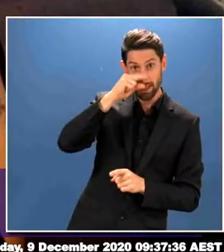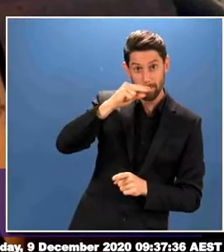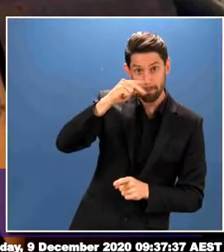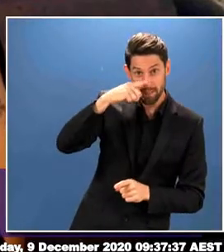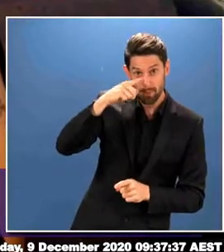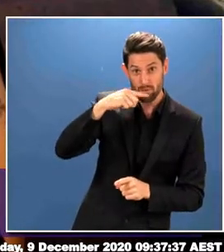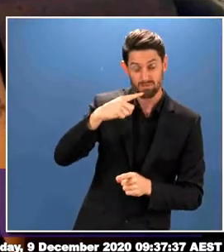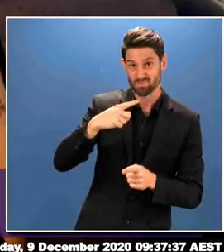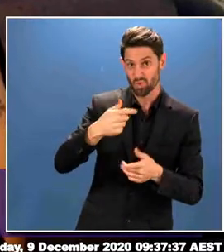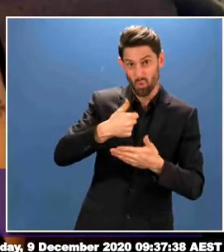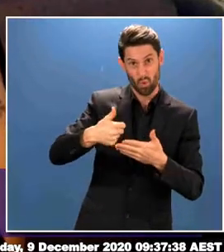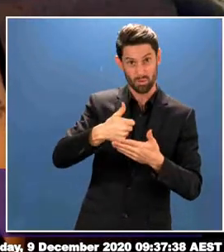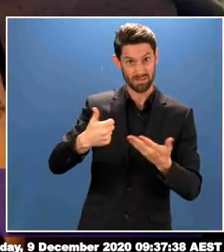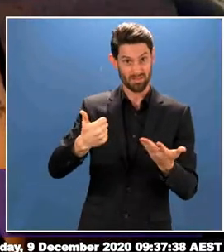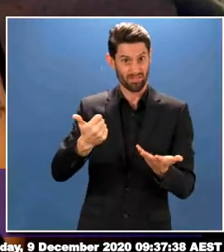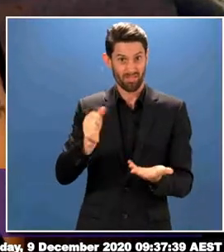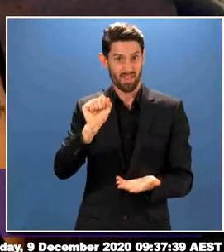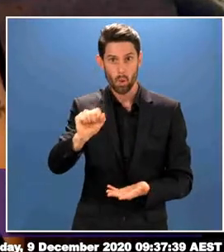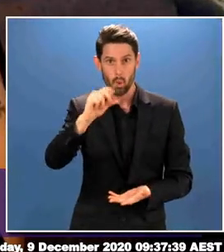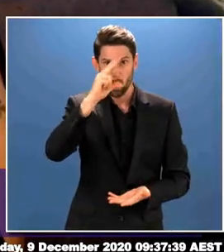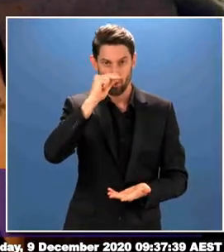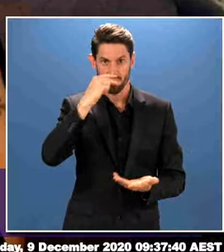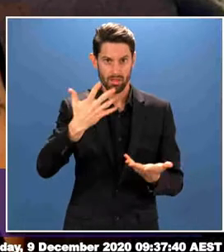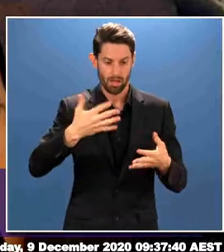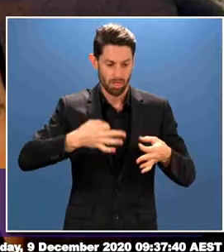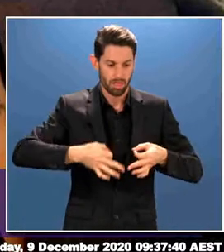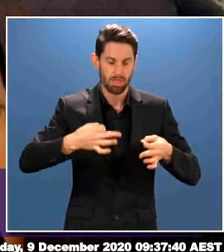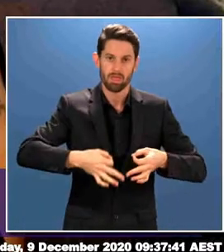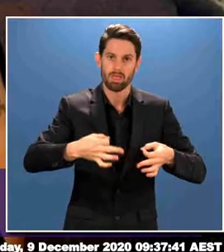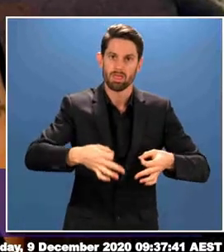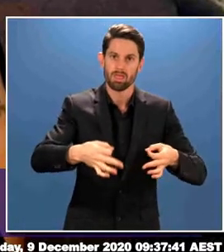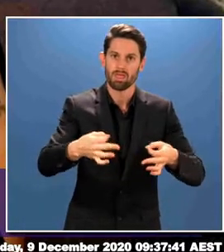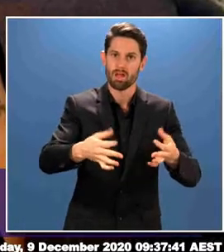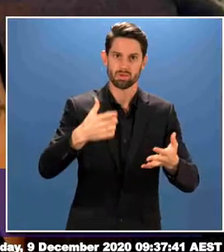their youth sort of stagnated or lengthened due to the challenges they